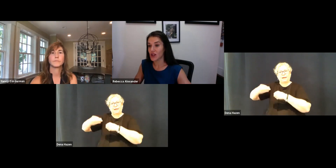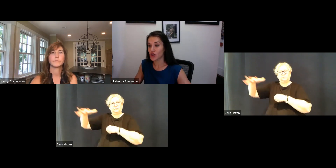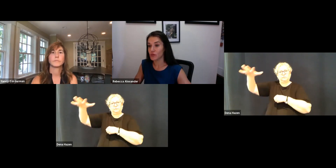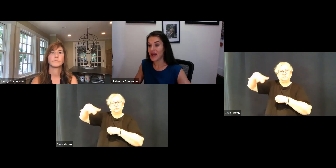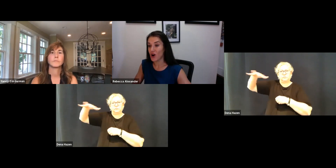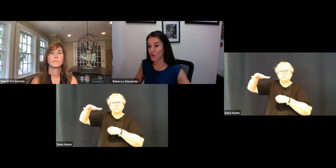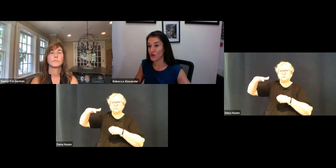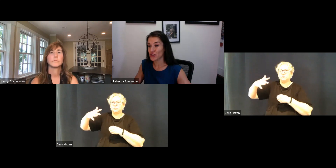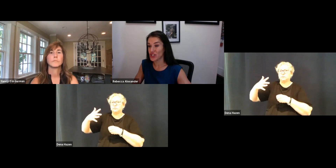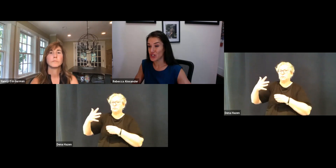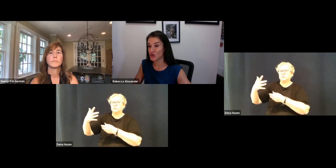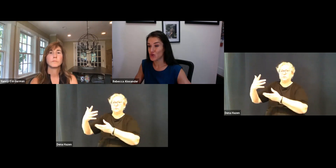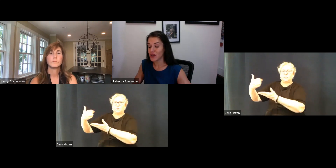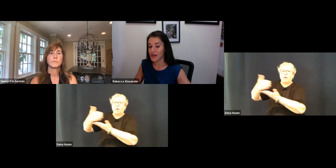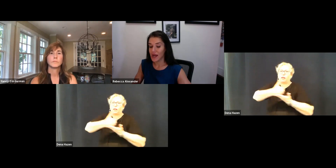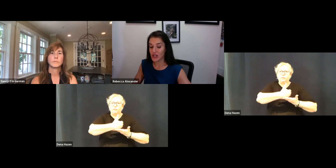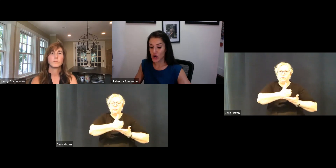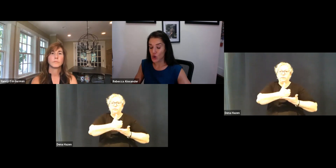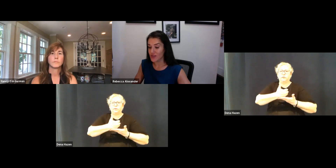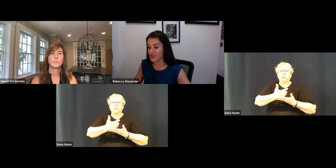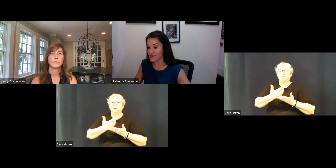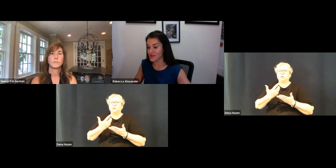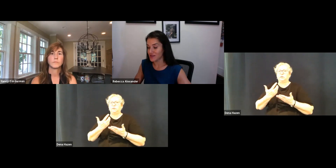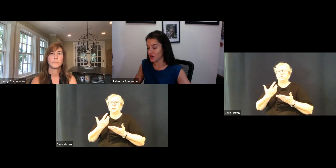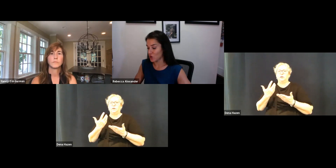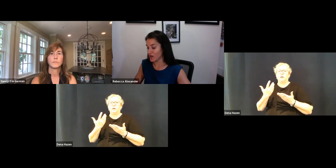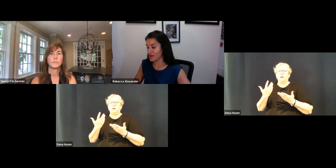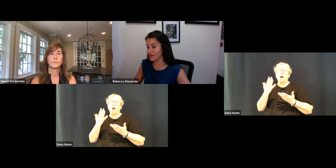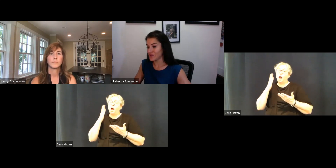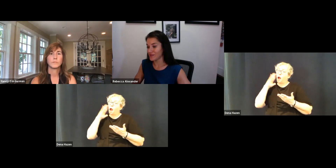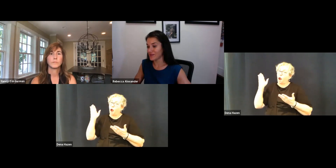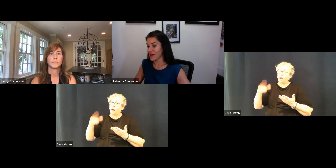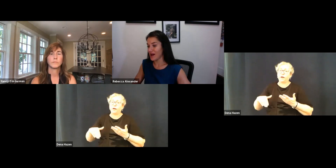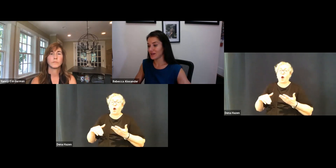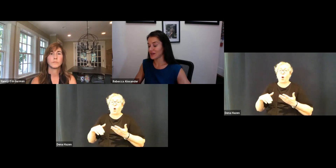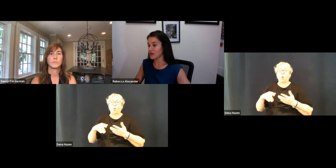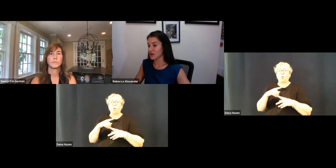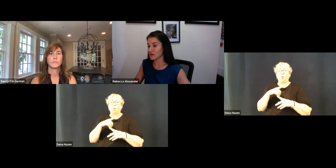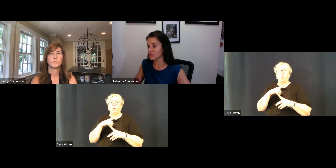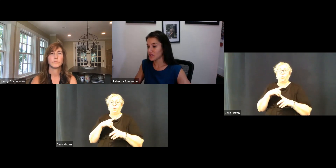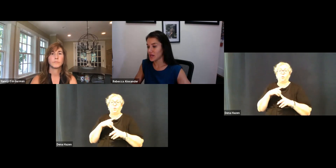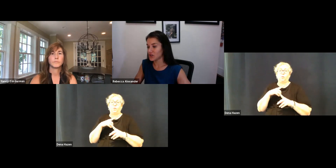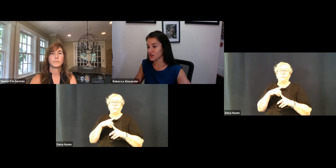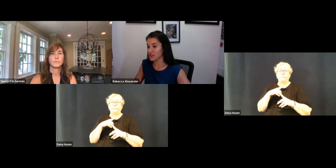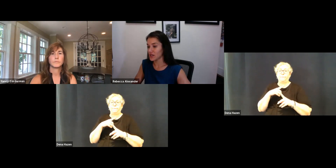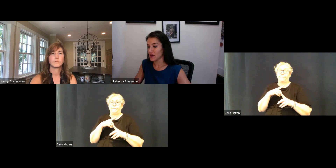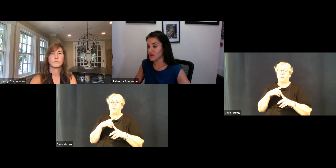that could be helpful to you. I know that this in addition to having potentially, I